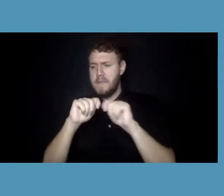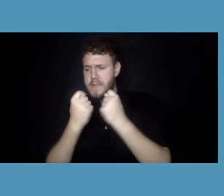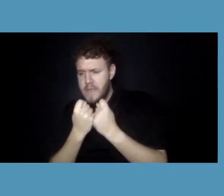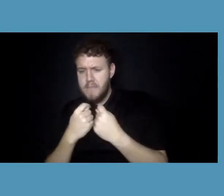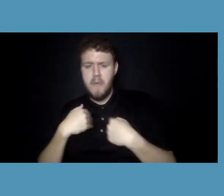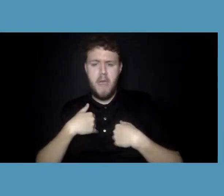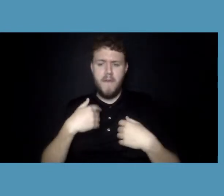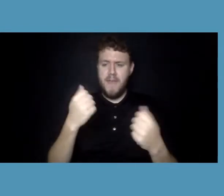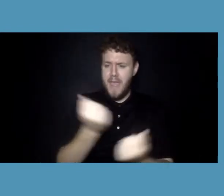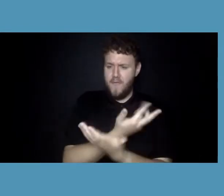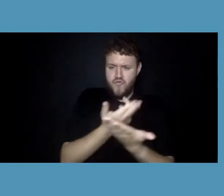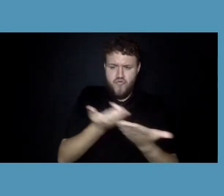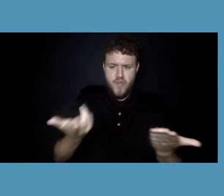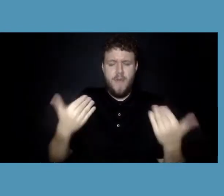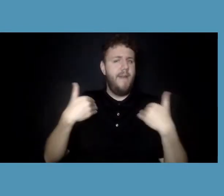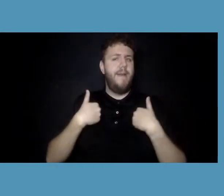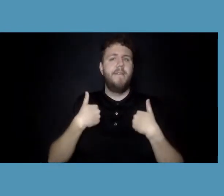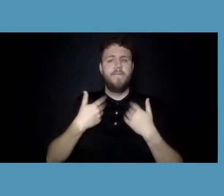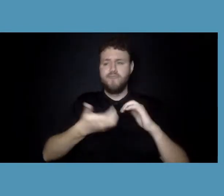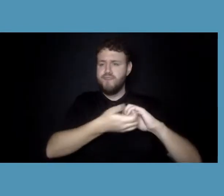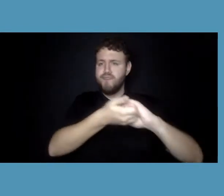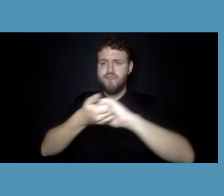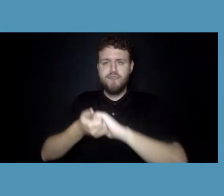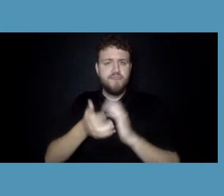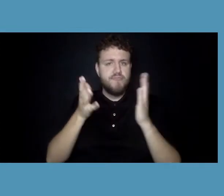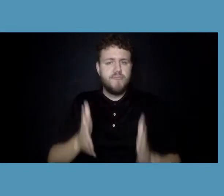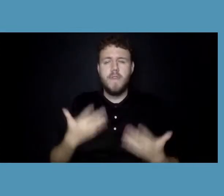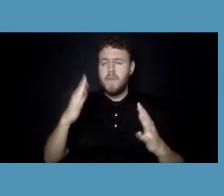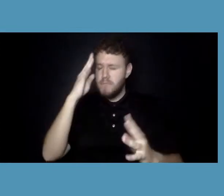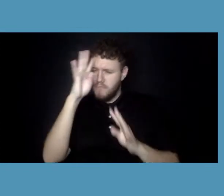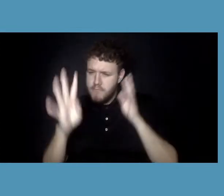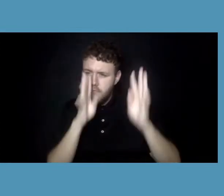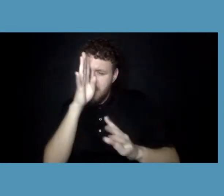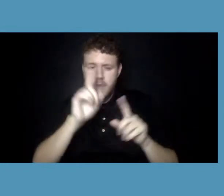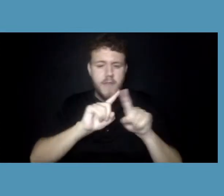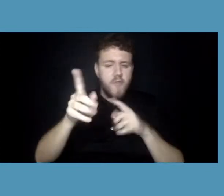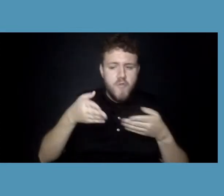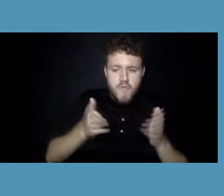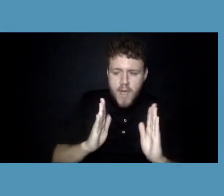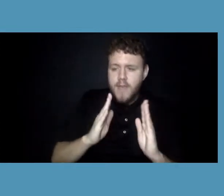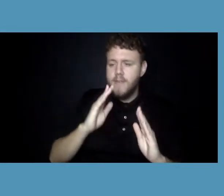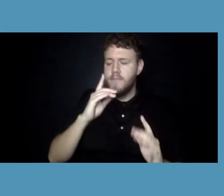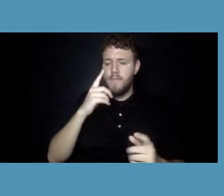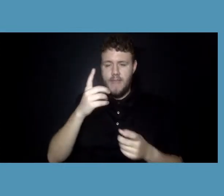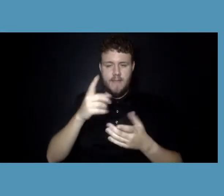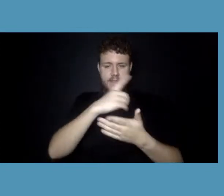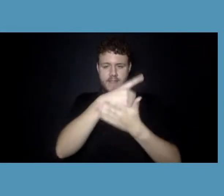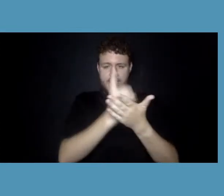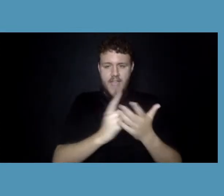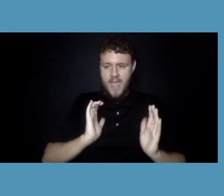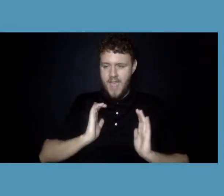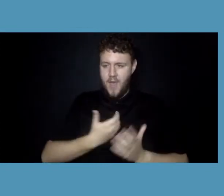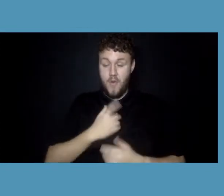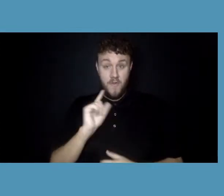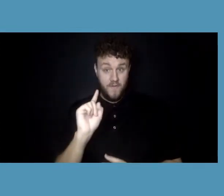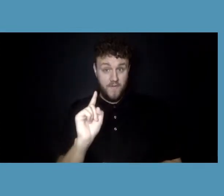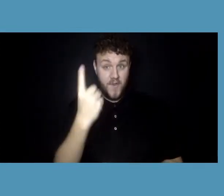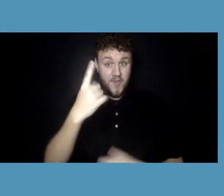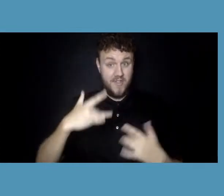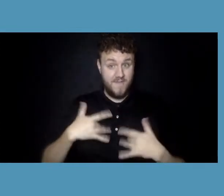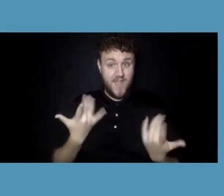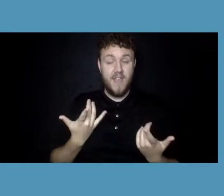collaborators working with us who got to think about creative and inclusive design. So our first events that we started putting